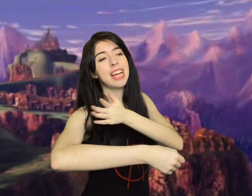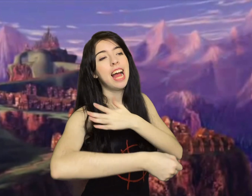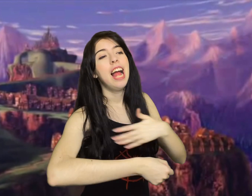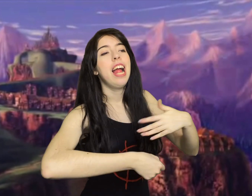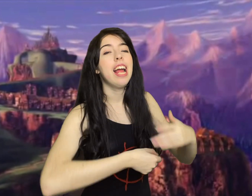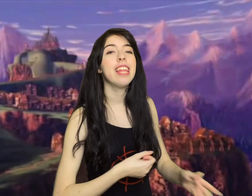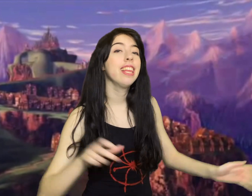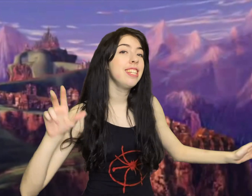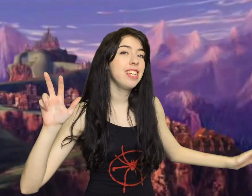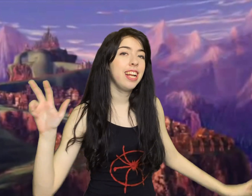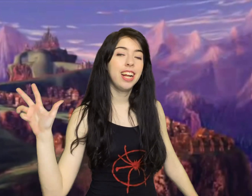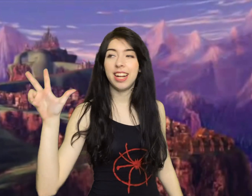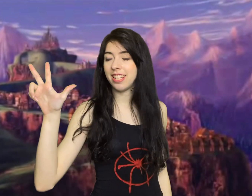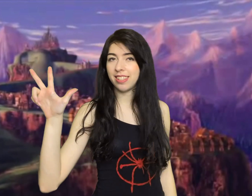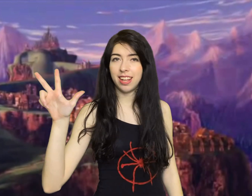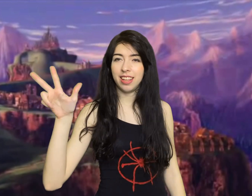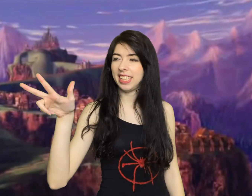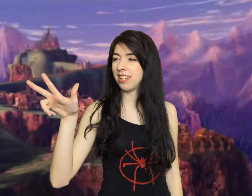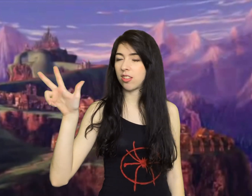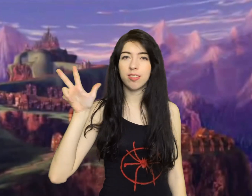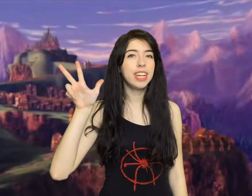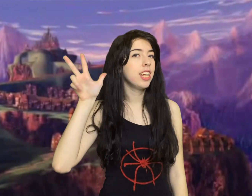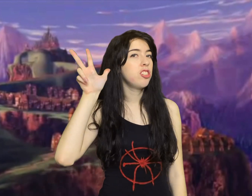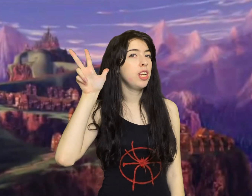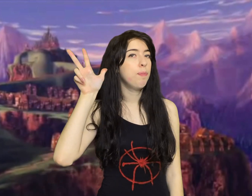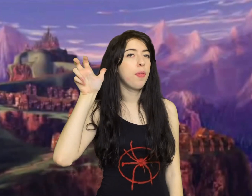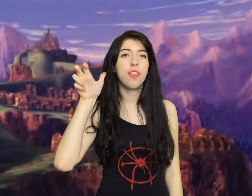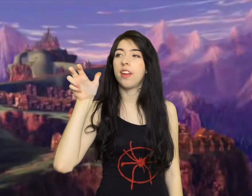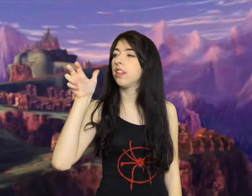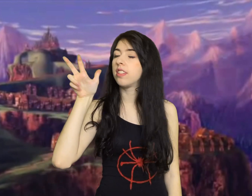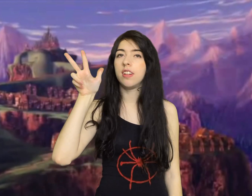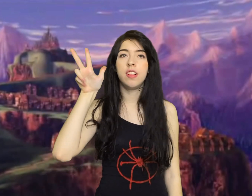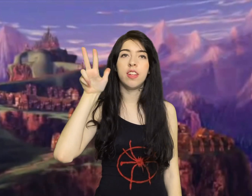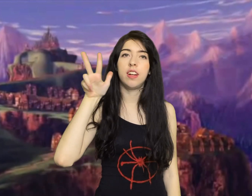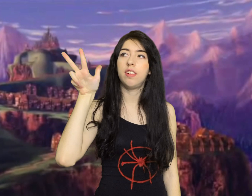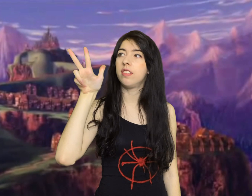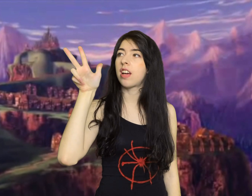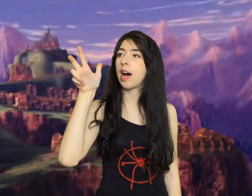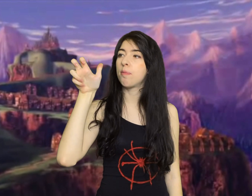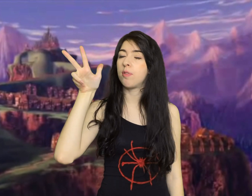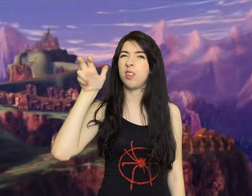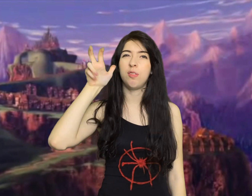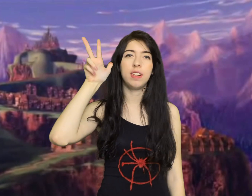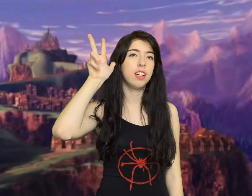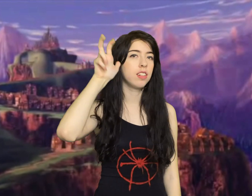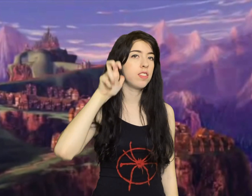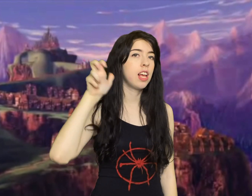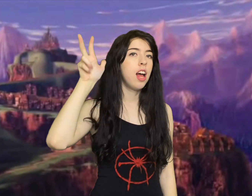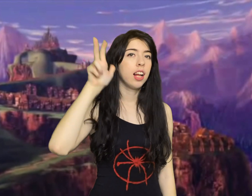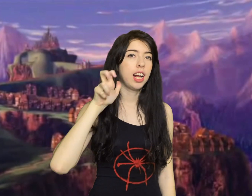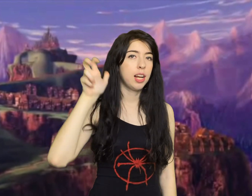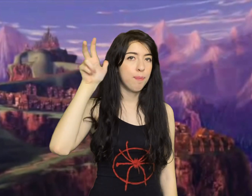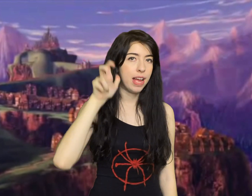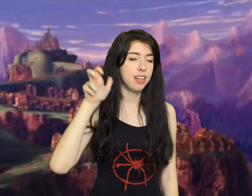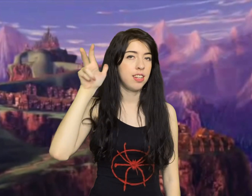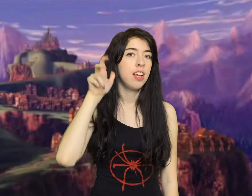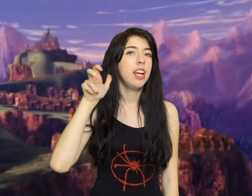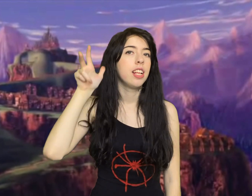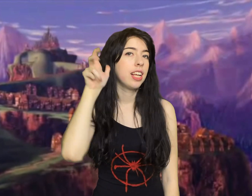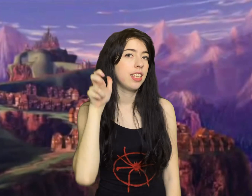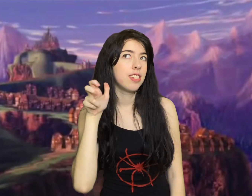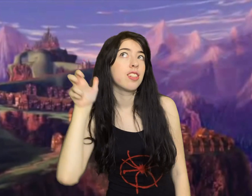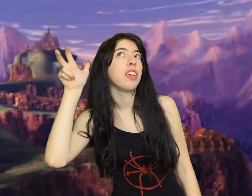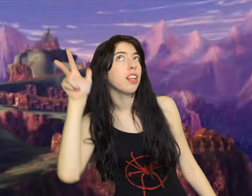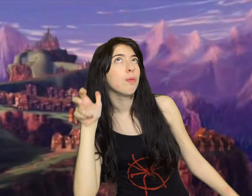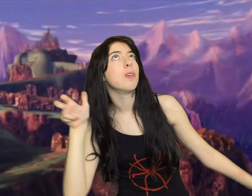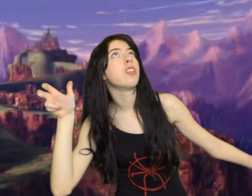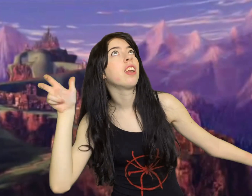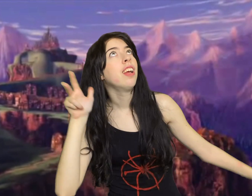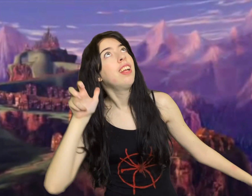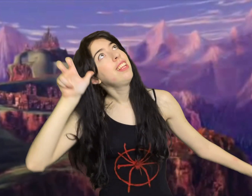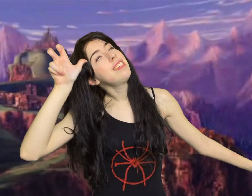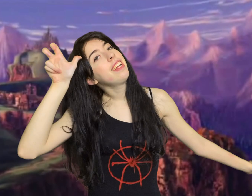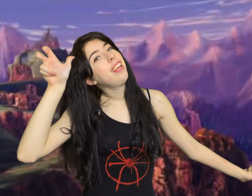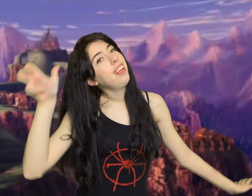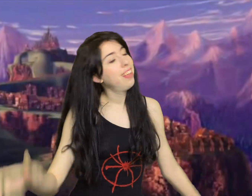and then LISTENING is uh like this three hand shape but the- the top two fingers kind of bend in like this circular motion LISTENING